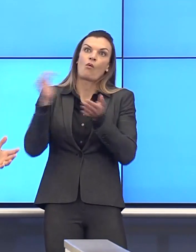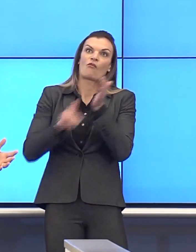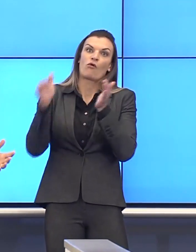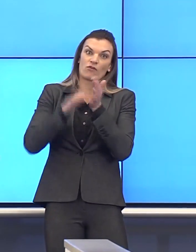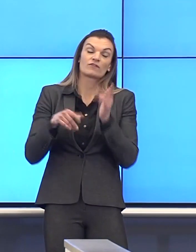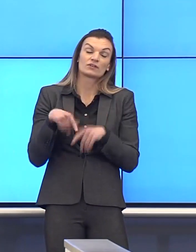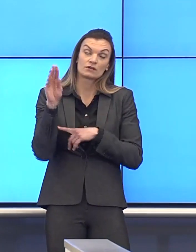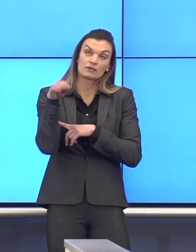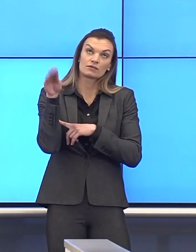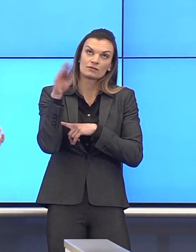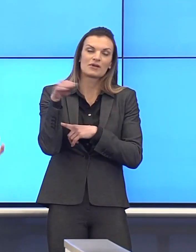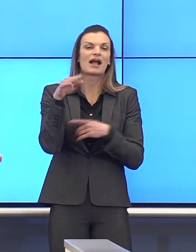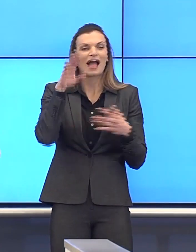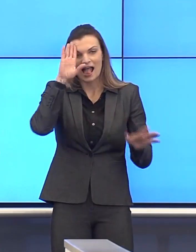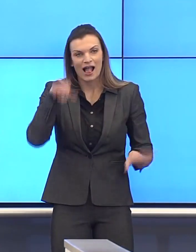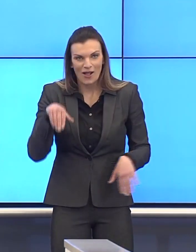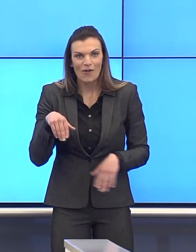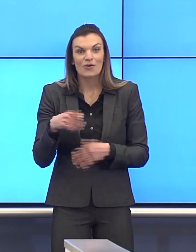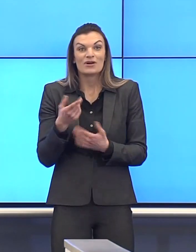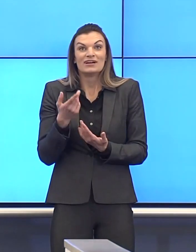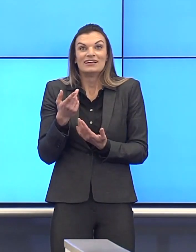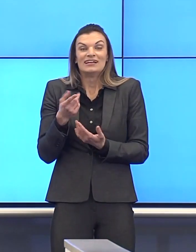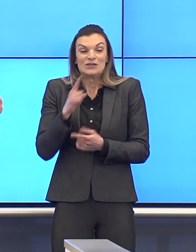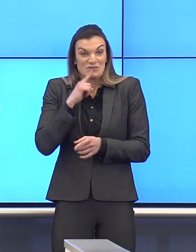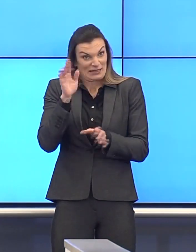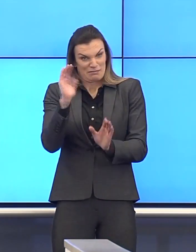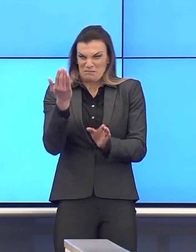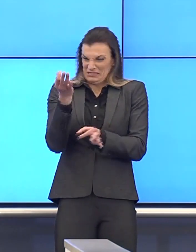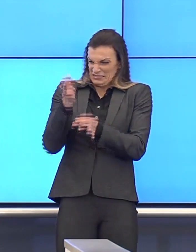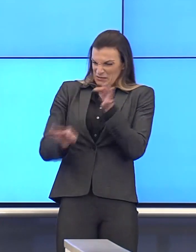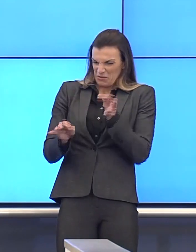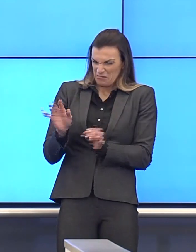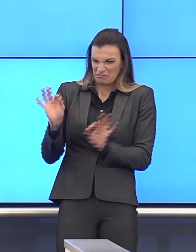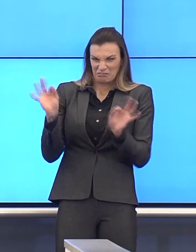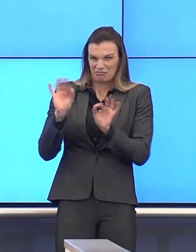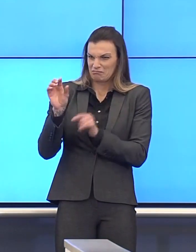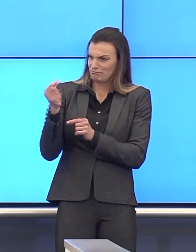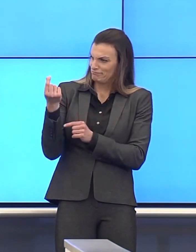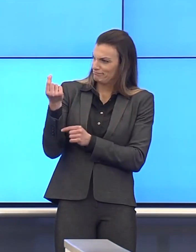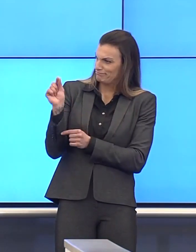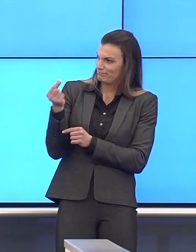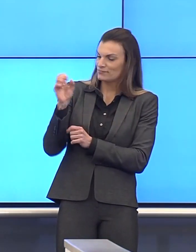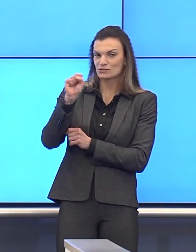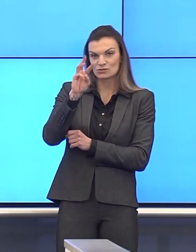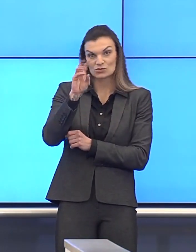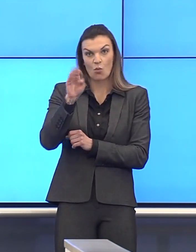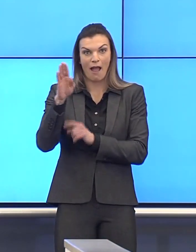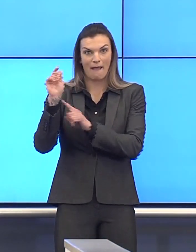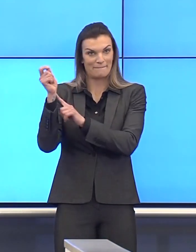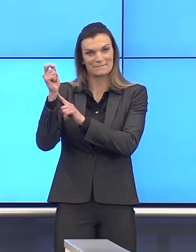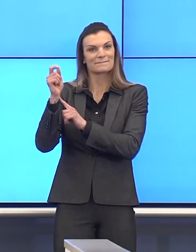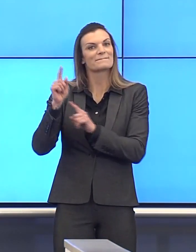REQUIRE DIFFERENT KINDS OF SWABS AND KNOW PEOPLE ARE TIRED OF SWABS, SWABS, SWABS. WHWHAT IS SO ME COMPLICATED ABOUT